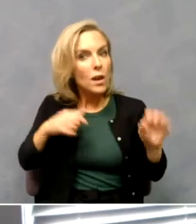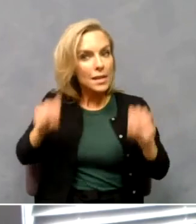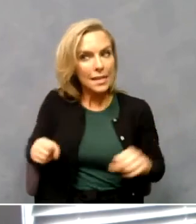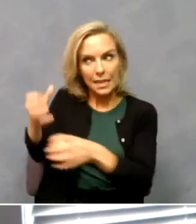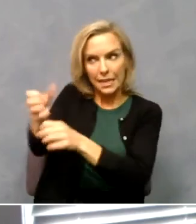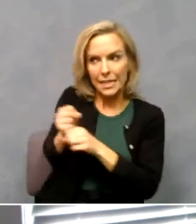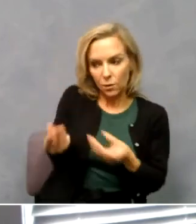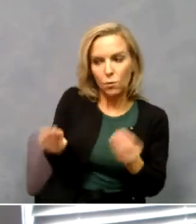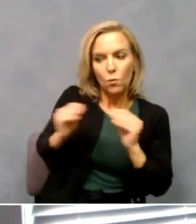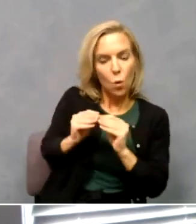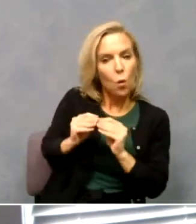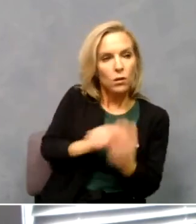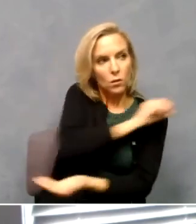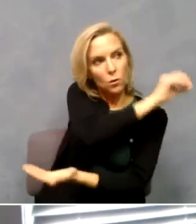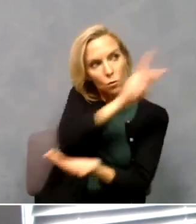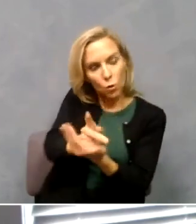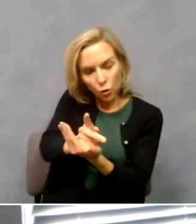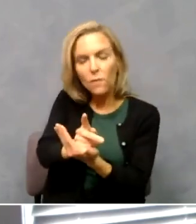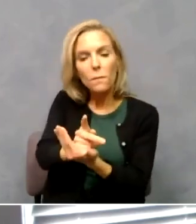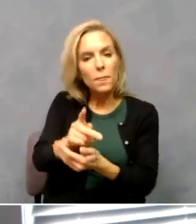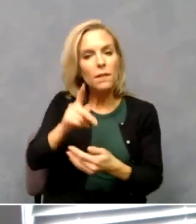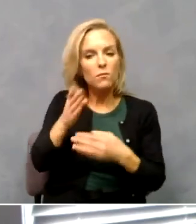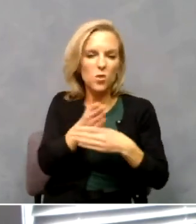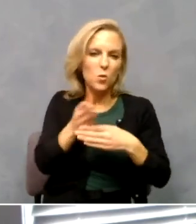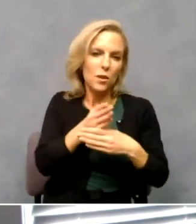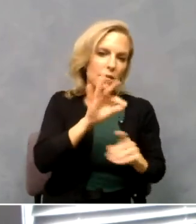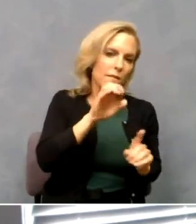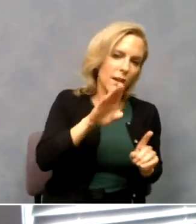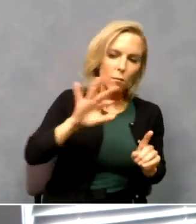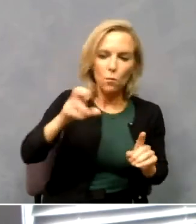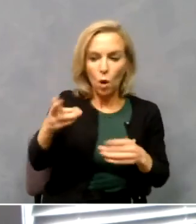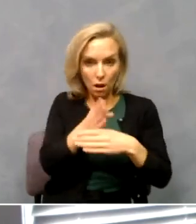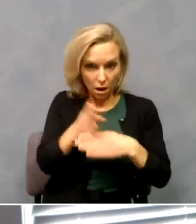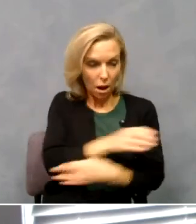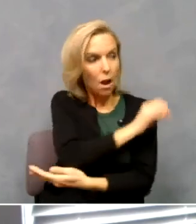the February and March time frame. And if that were to happen, then we'll have